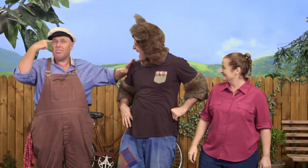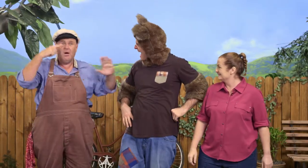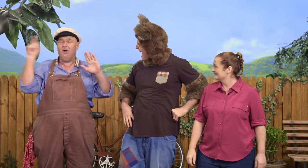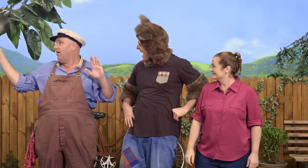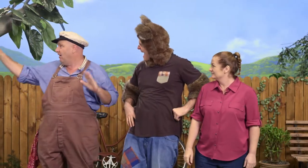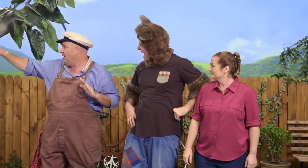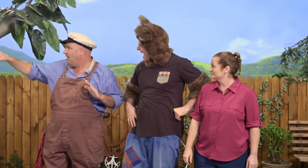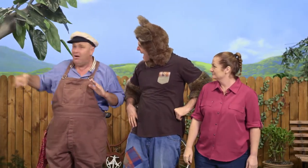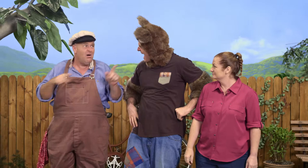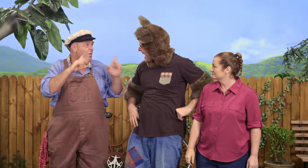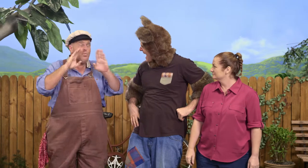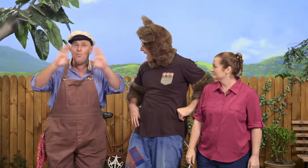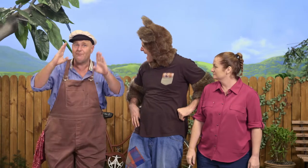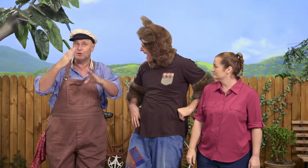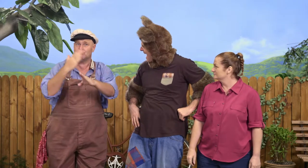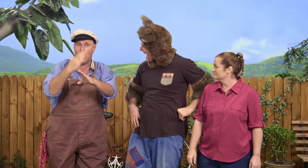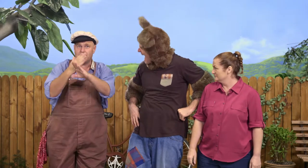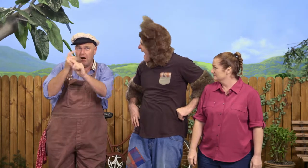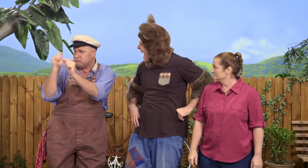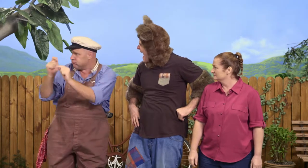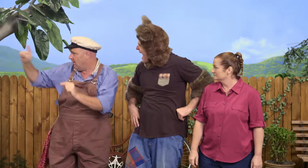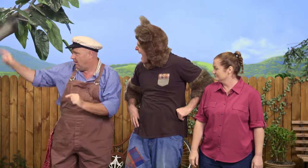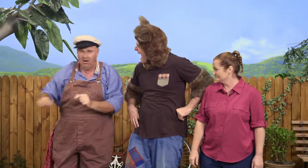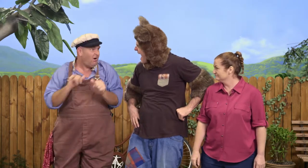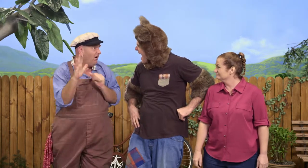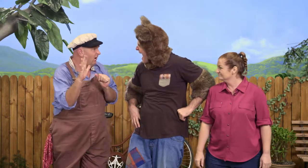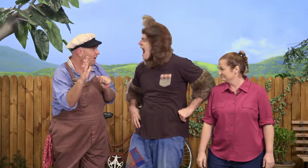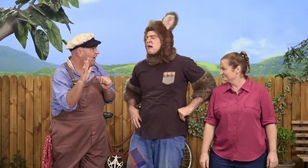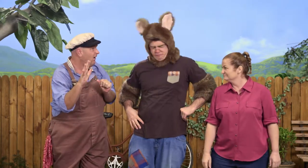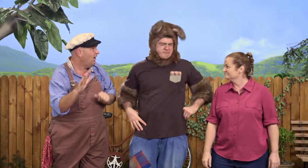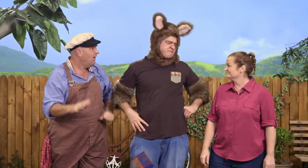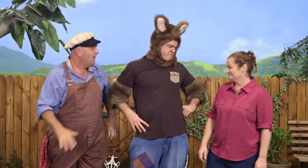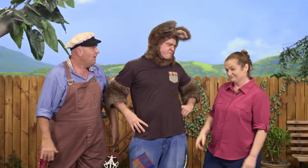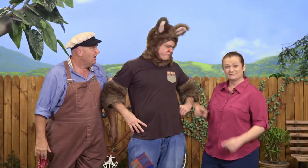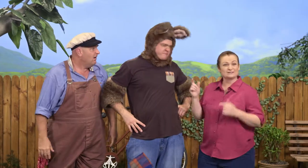Possum, you've made such a wonderful thing here. It's fantastic! Ah, yeah!